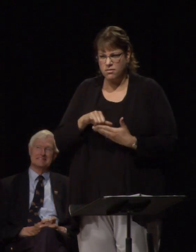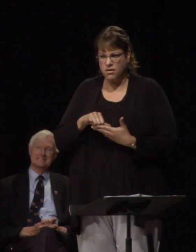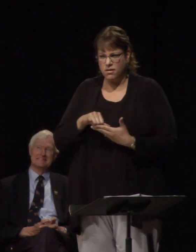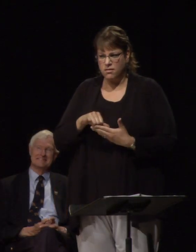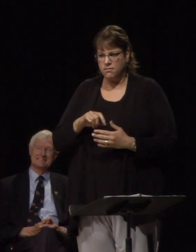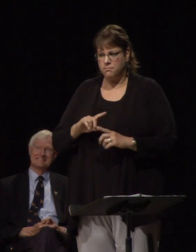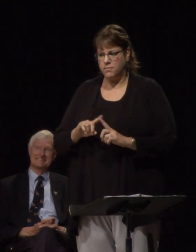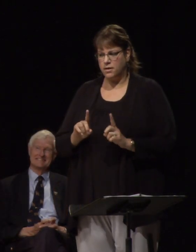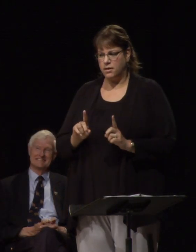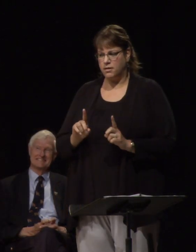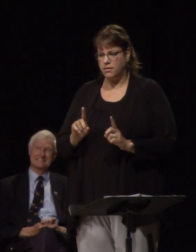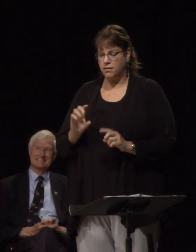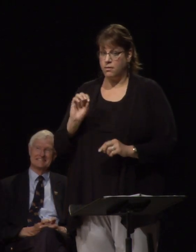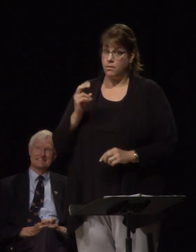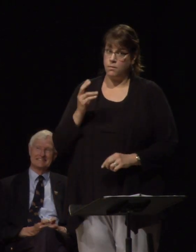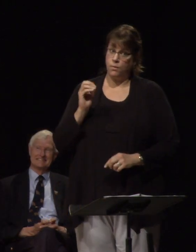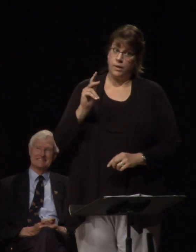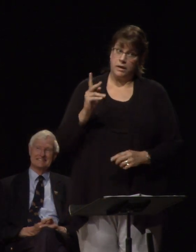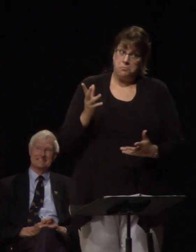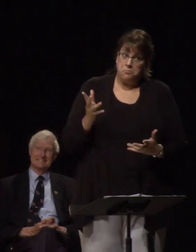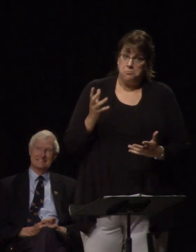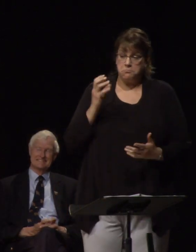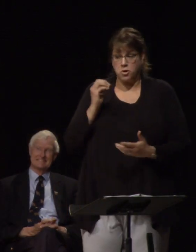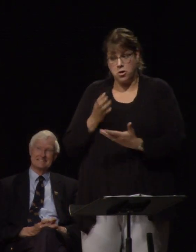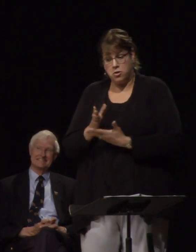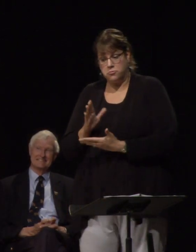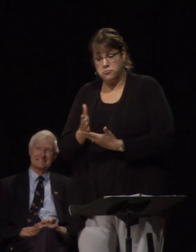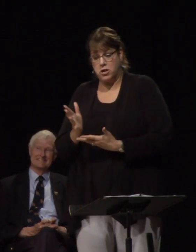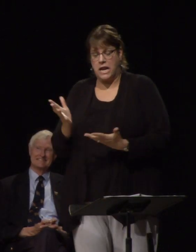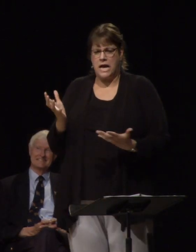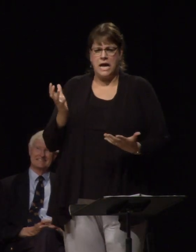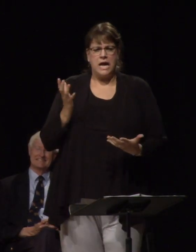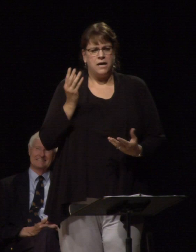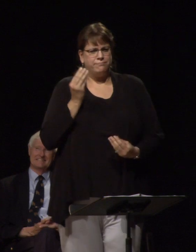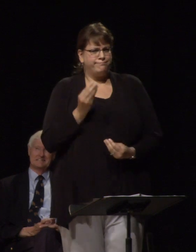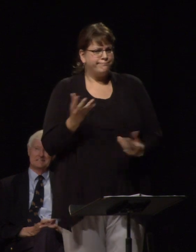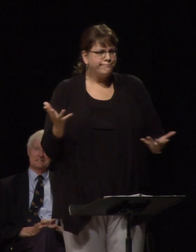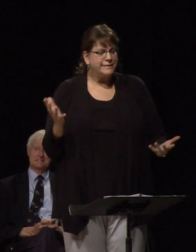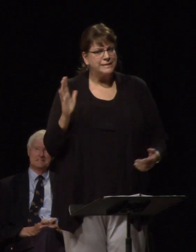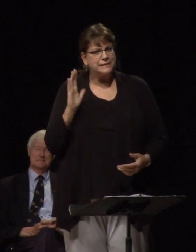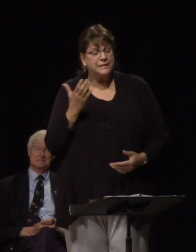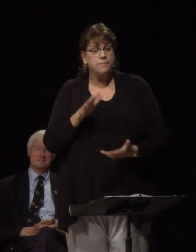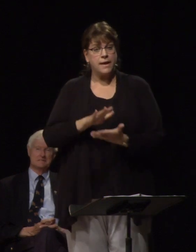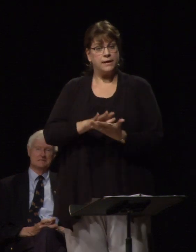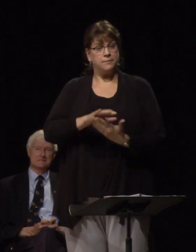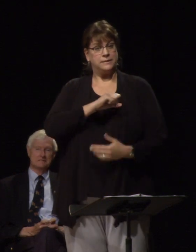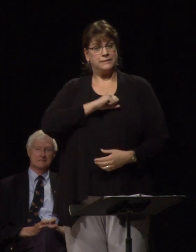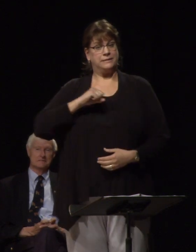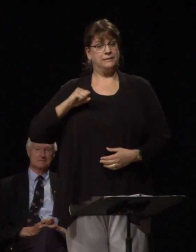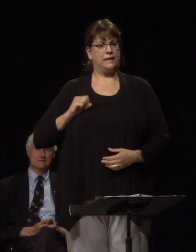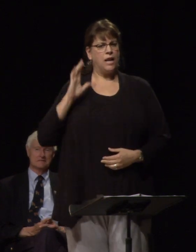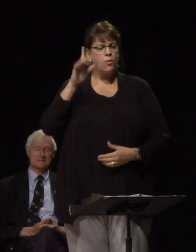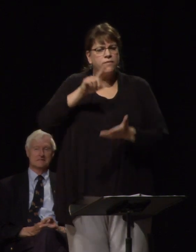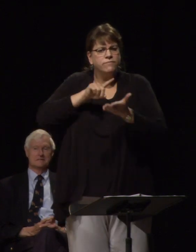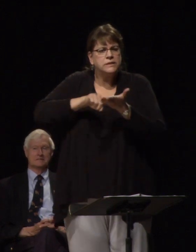BUT -- OKAY. ALL RIGHT. WELL, APPARENTLY ACADEMIC STUDY IS GOING TO BE INVESTIGATING THE